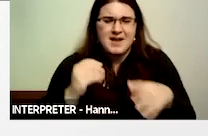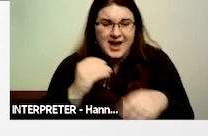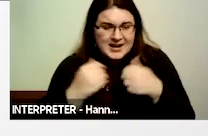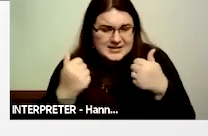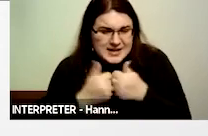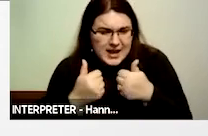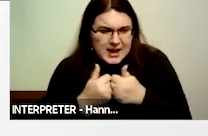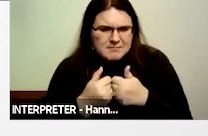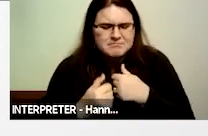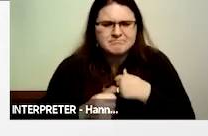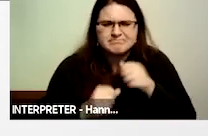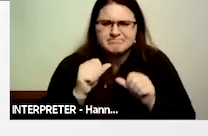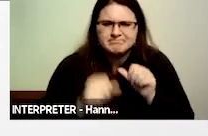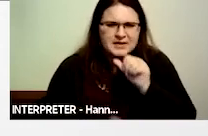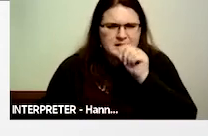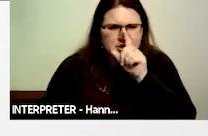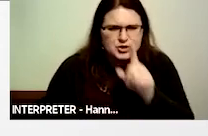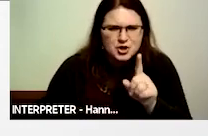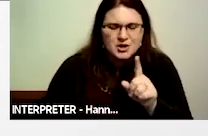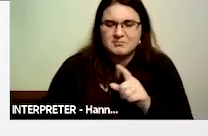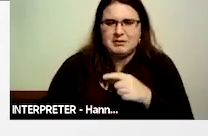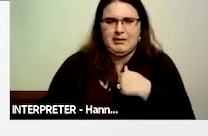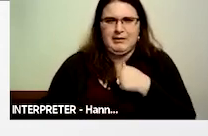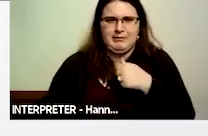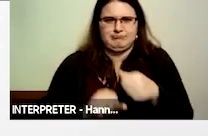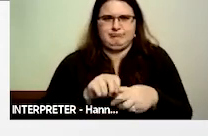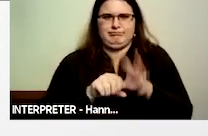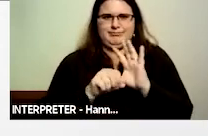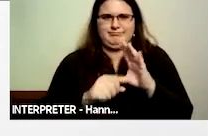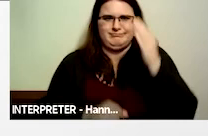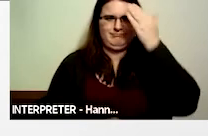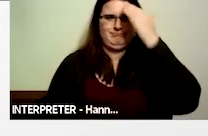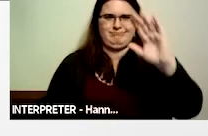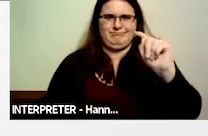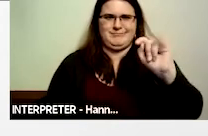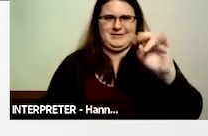Ben Woelk: Yeah, because I just don't know it well enough. Yeah. Rick Mislan: Well, I mean, and maybe there is something there. Right. I mean,